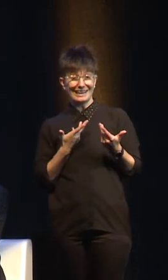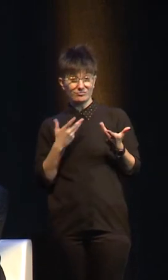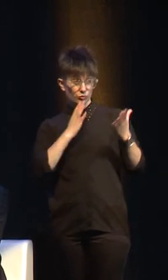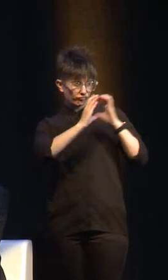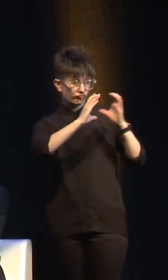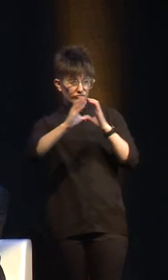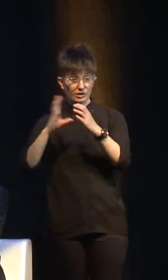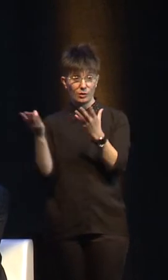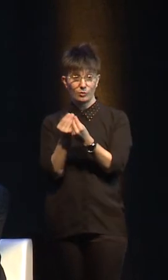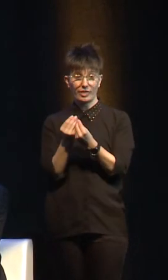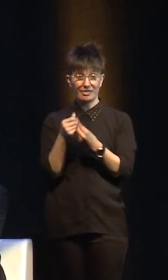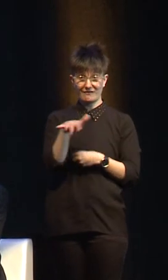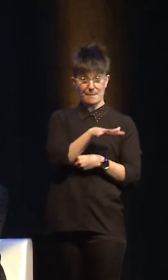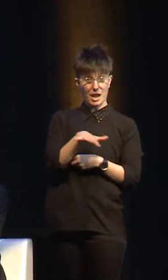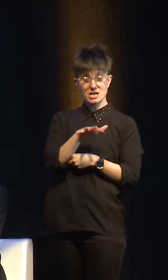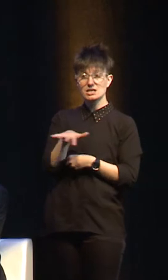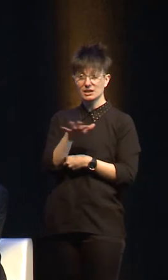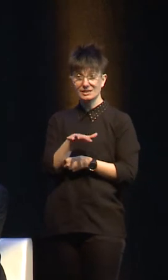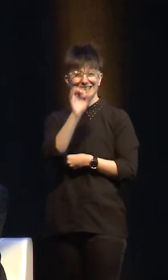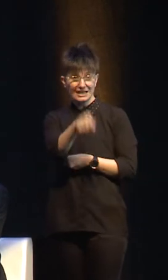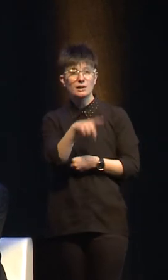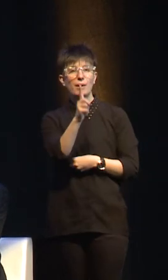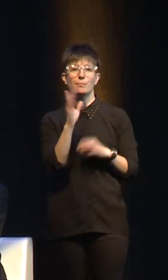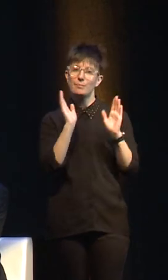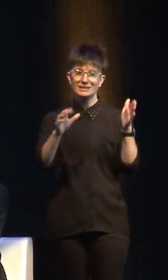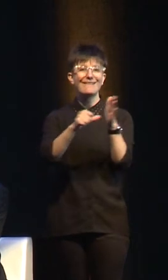that future, and like I said in my opening remarks, we've have to treat it as an investment.